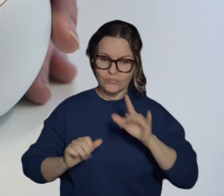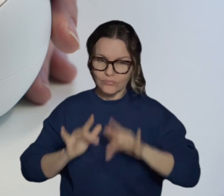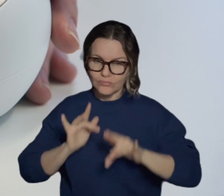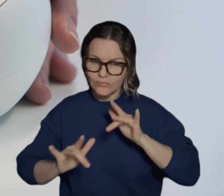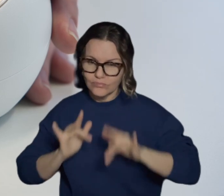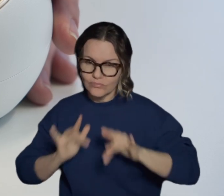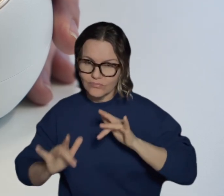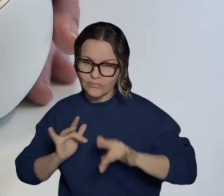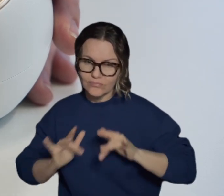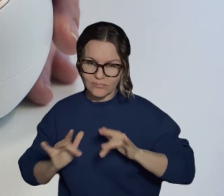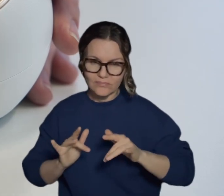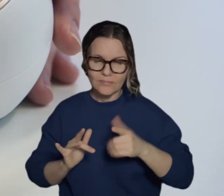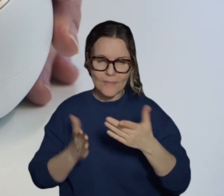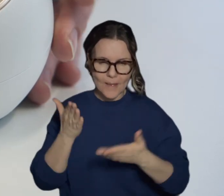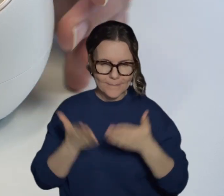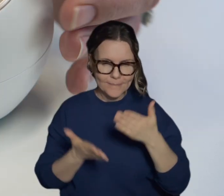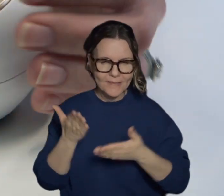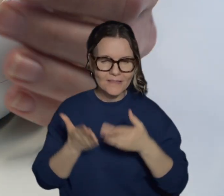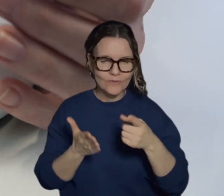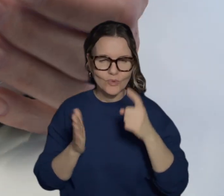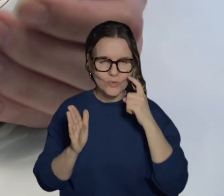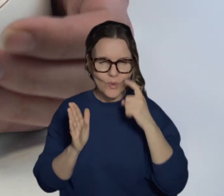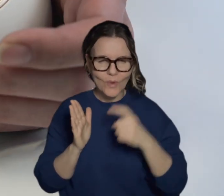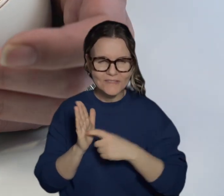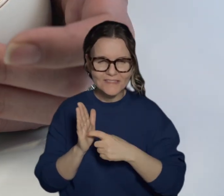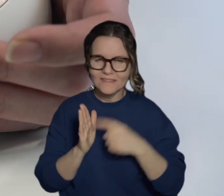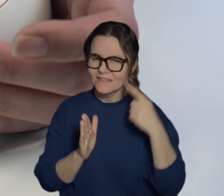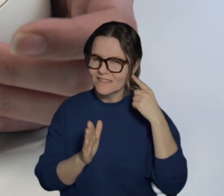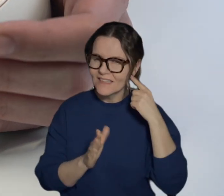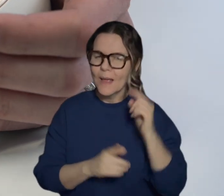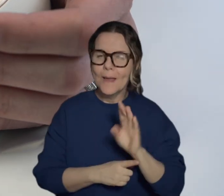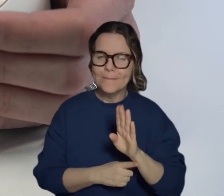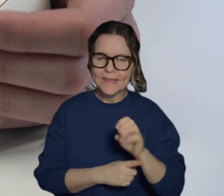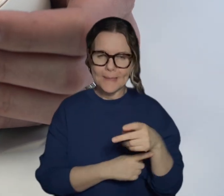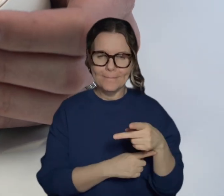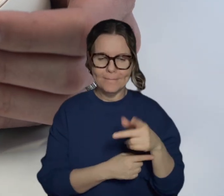are doing all of this button pushing and when I'm changing everything in here you may notice there's